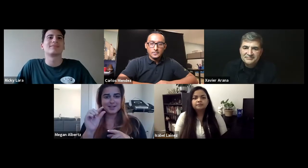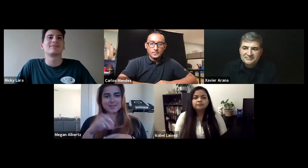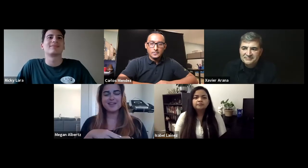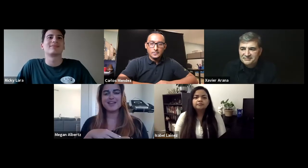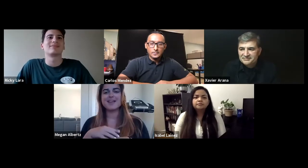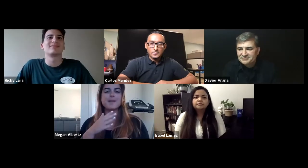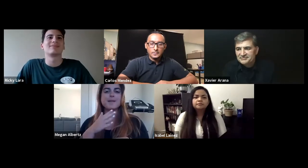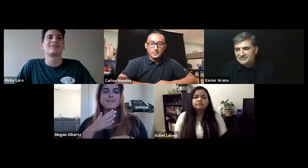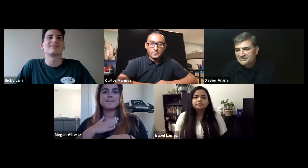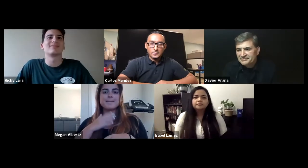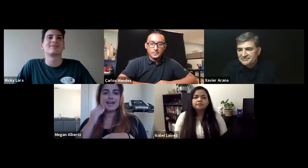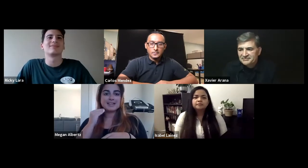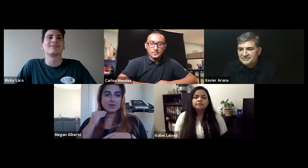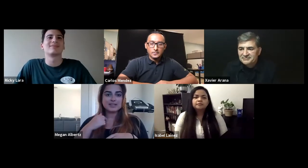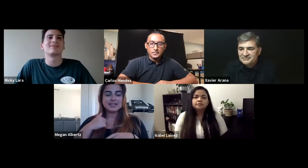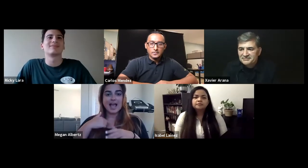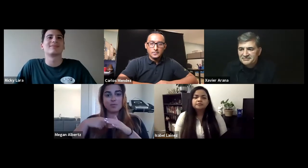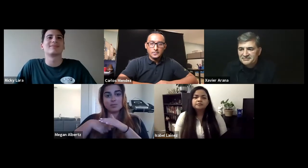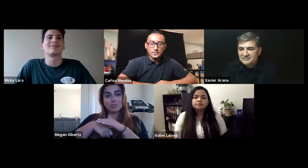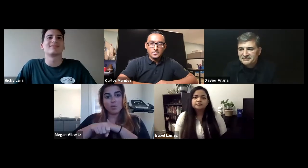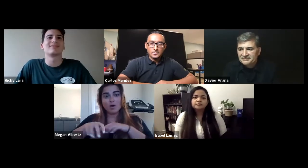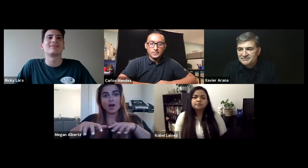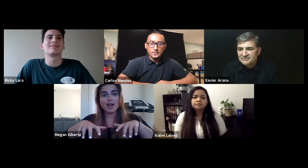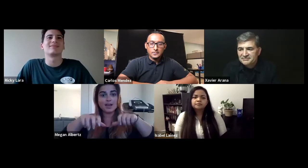I have a slightly different experience.